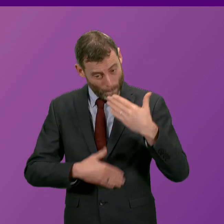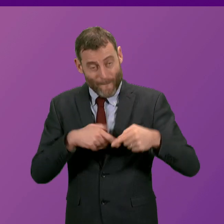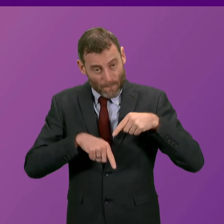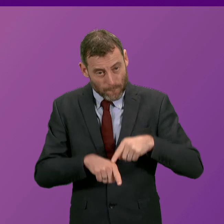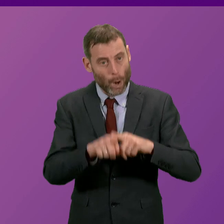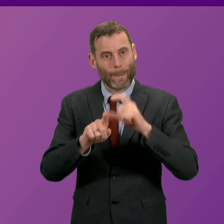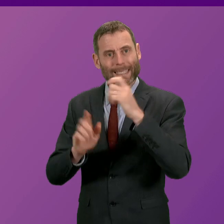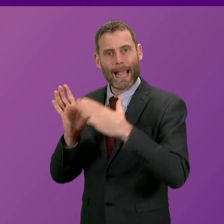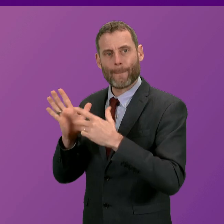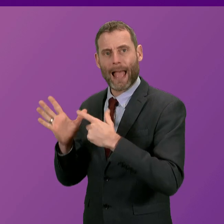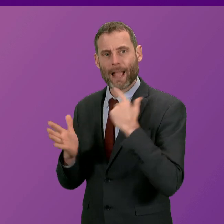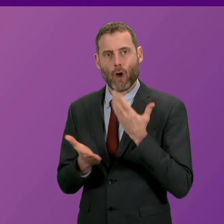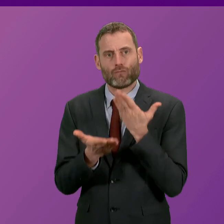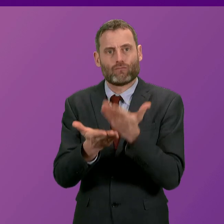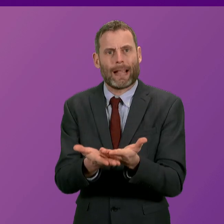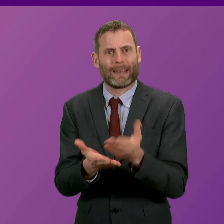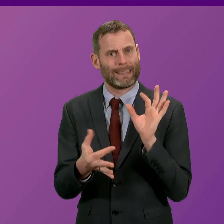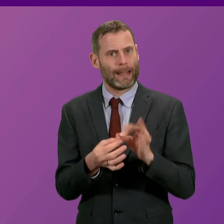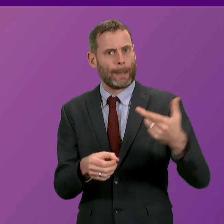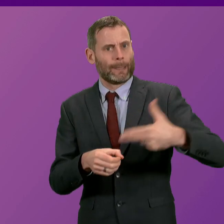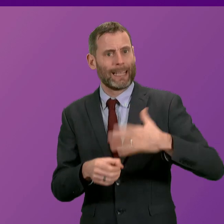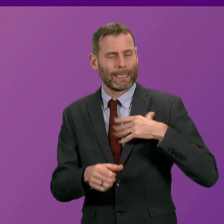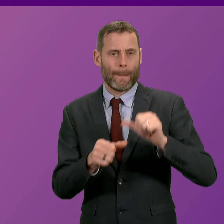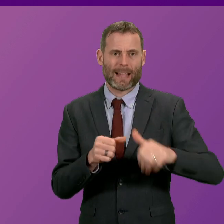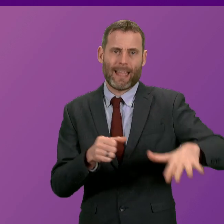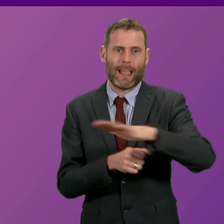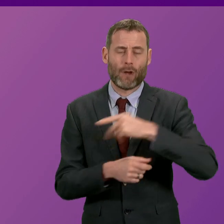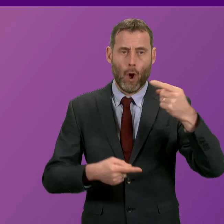so that weak competition can be addressed and fuel retailers held to account?